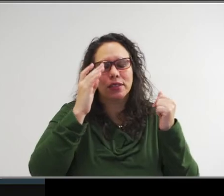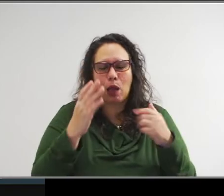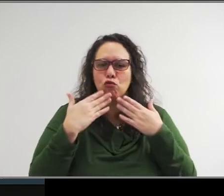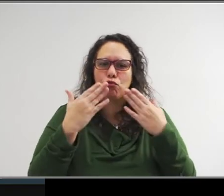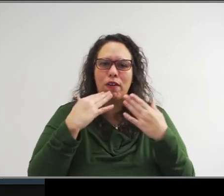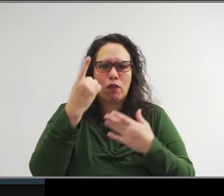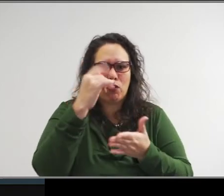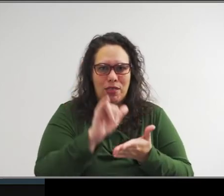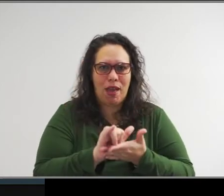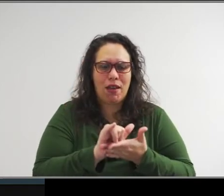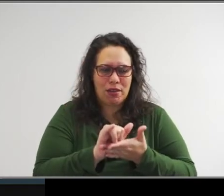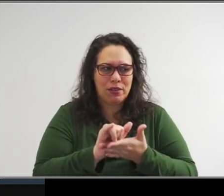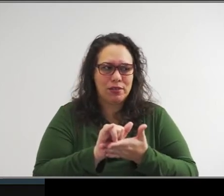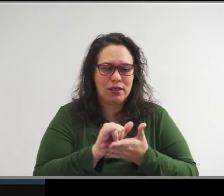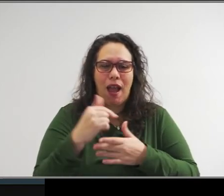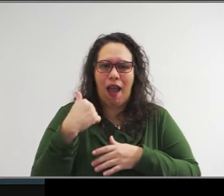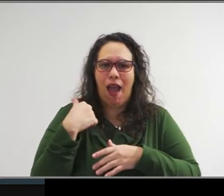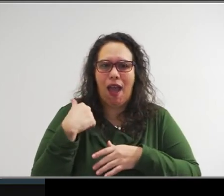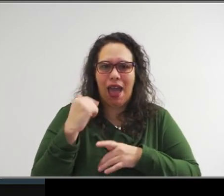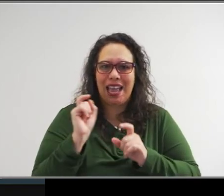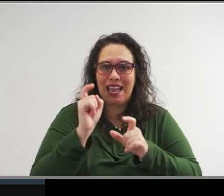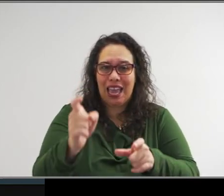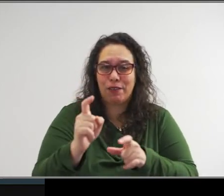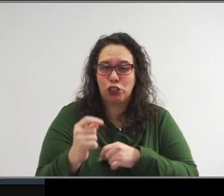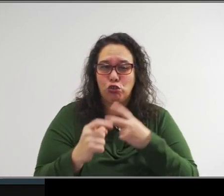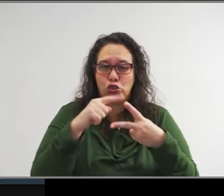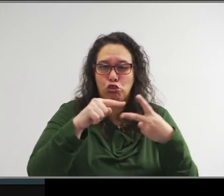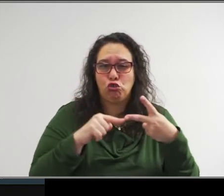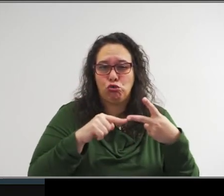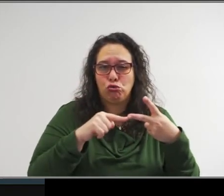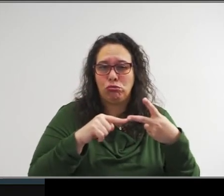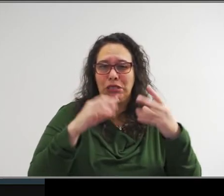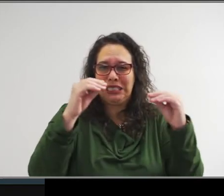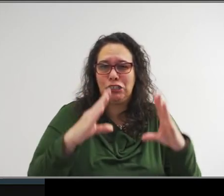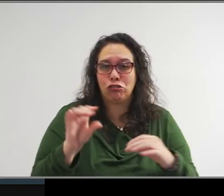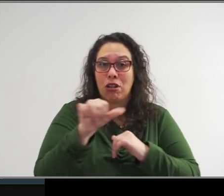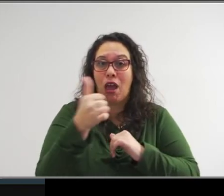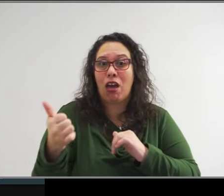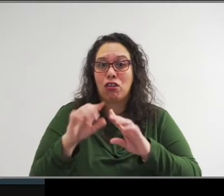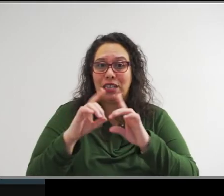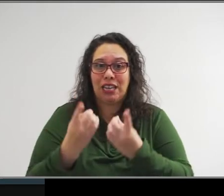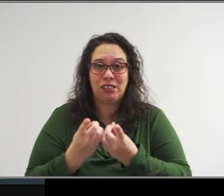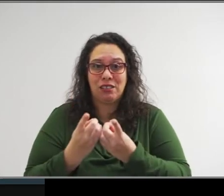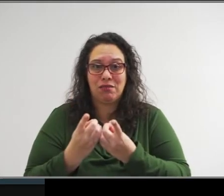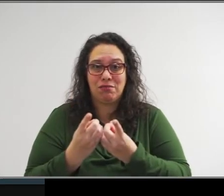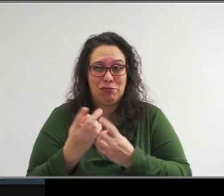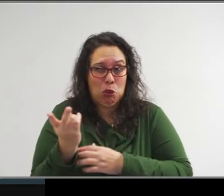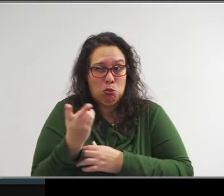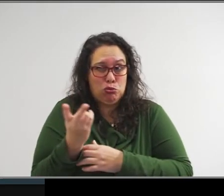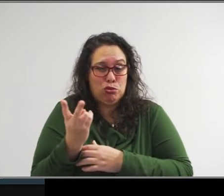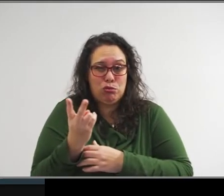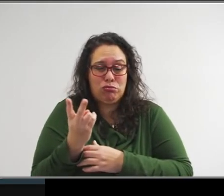I actually passed it on to two teachers in other district both of whom hadn't received guidelines like that at all.